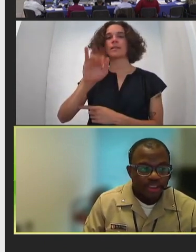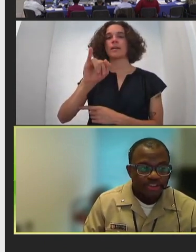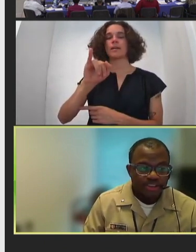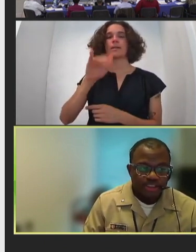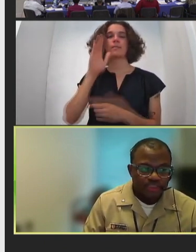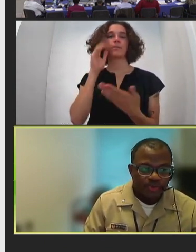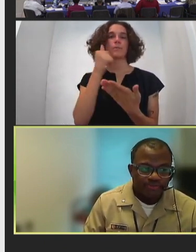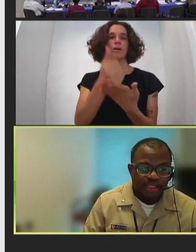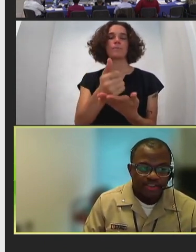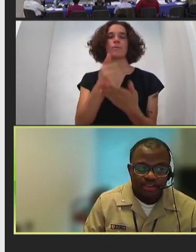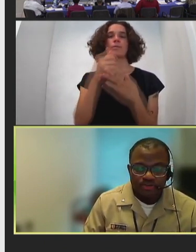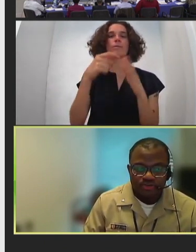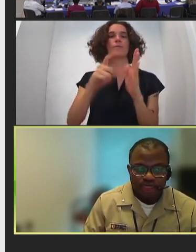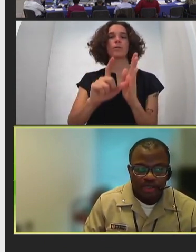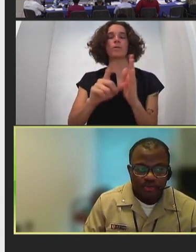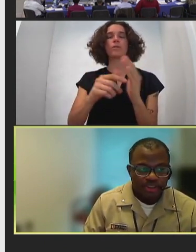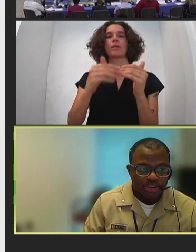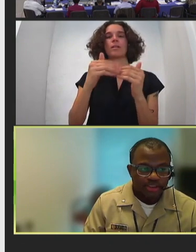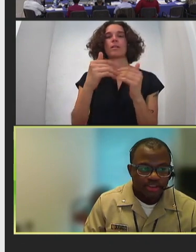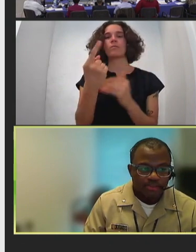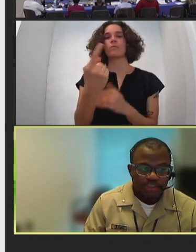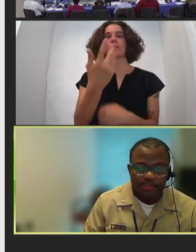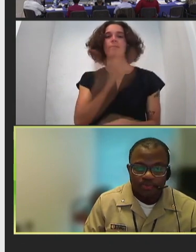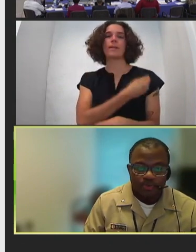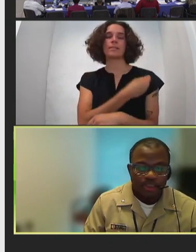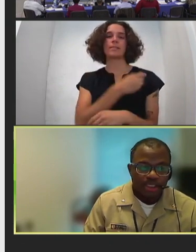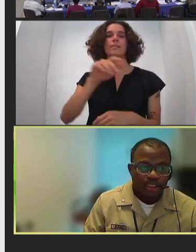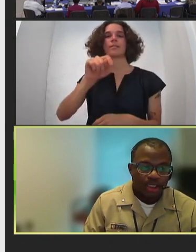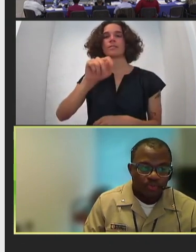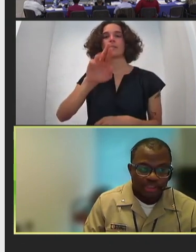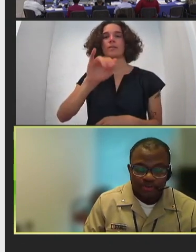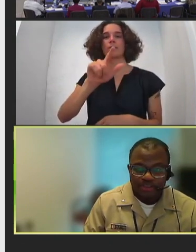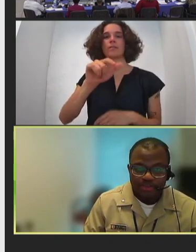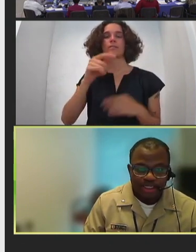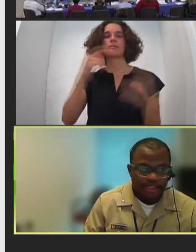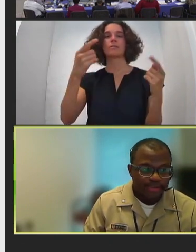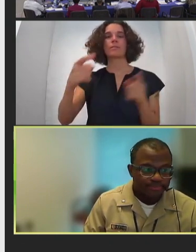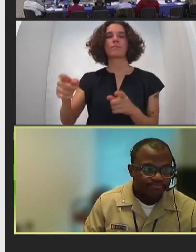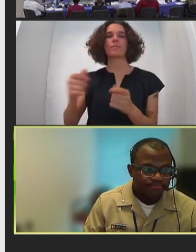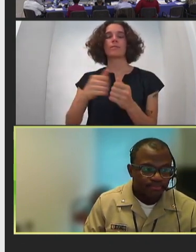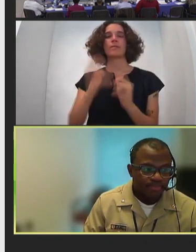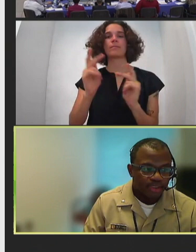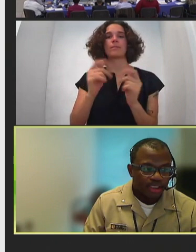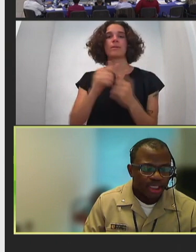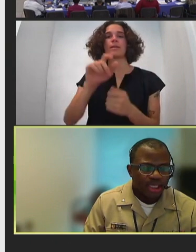since at least one vaccine trial was conducted amongst people with LTBI.